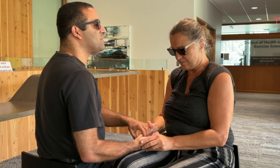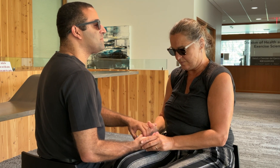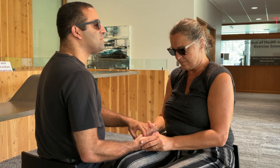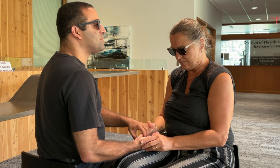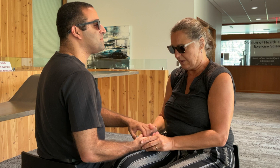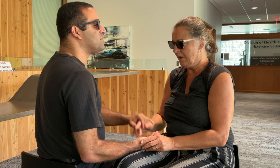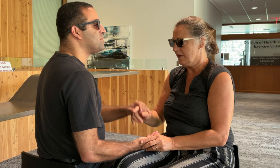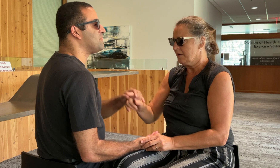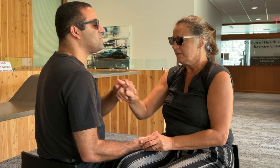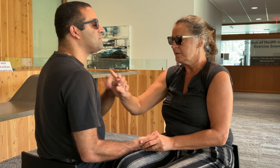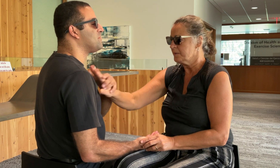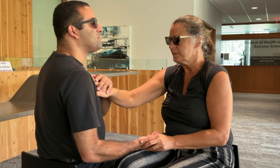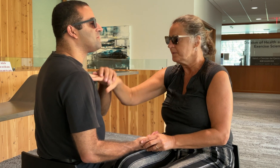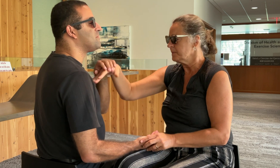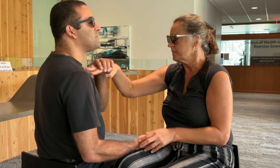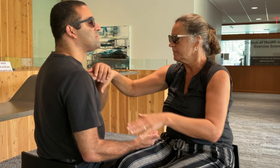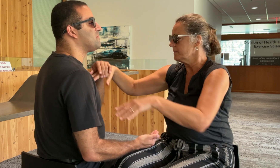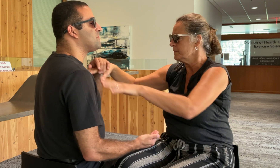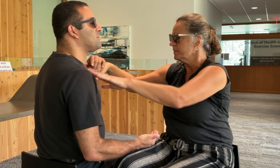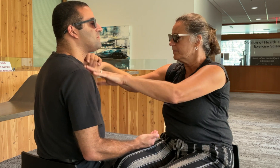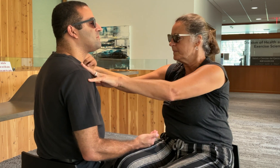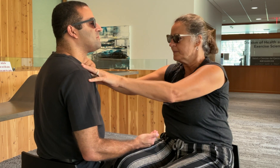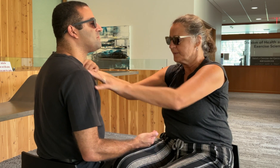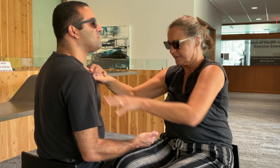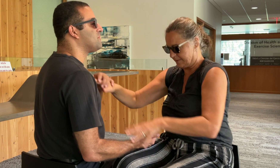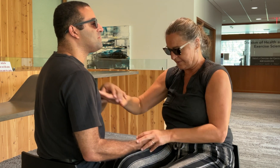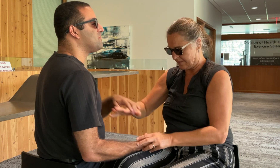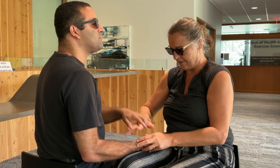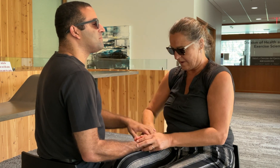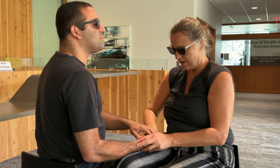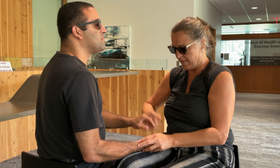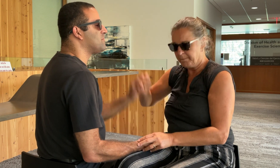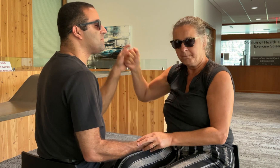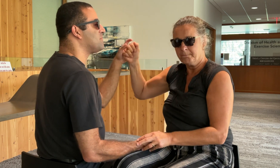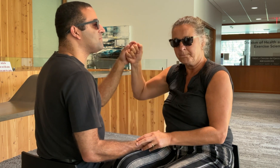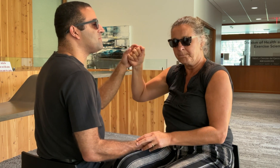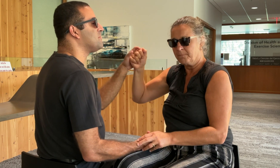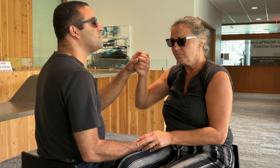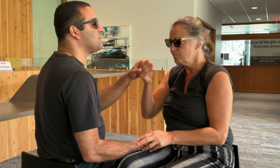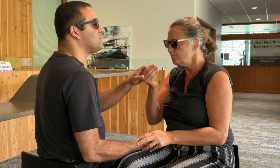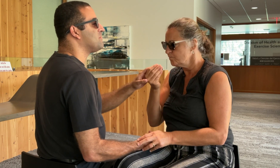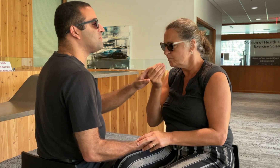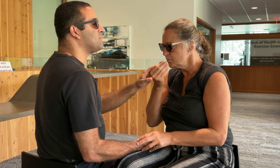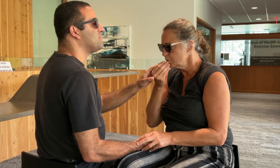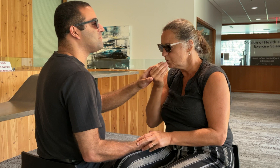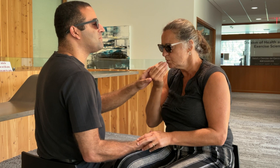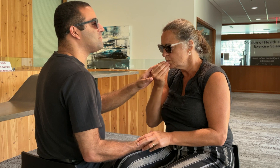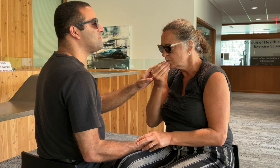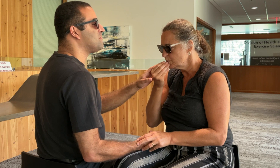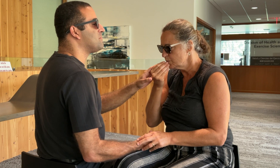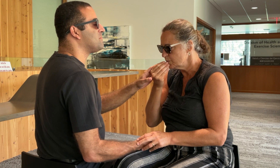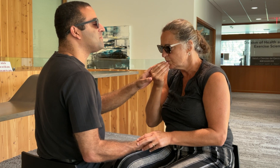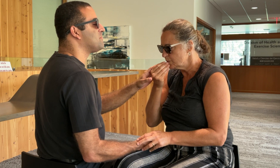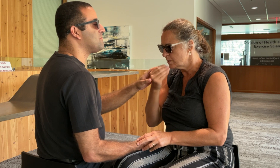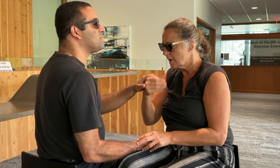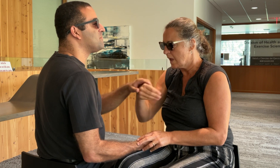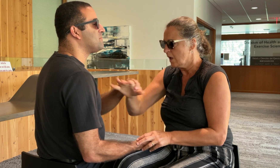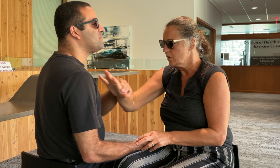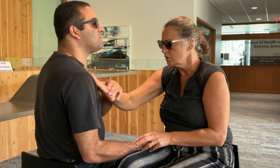You feel me staying in contact with the H2 by holding it with my H3 as the H1 and H4 sign that the birds have flown away after their score.